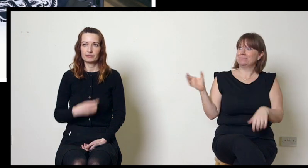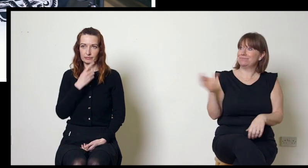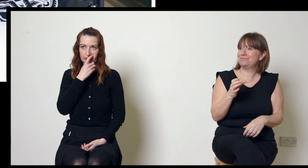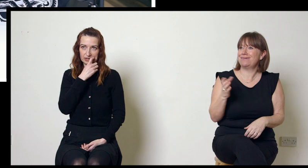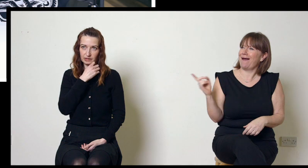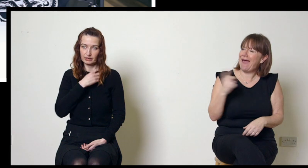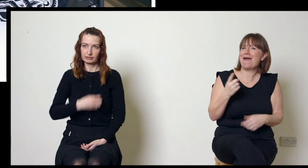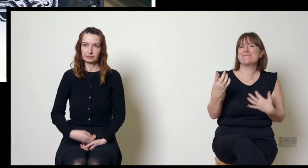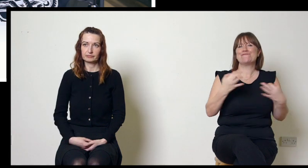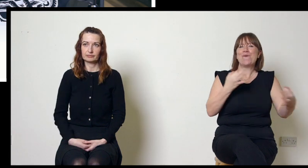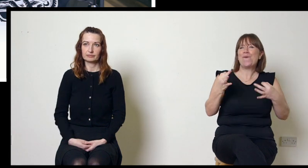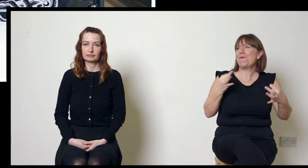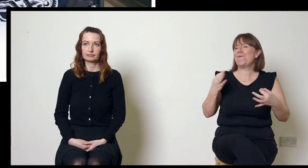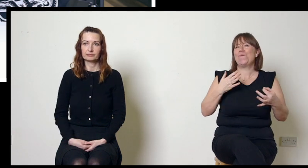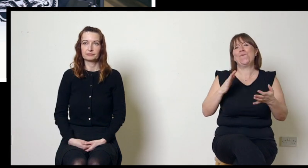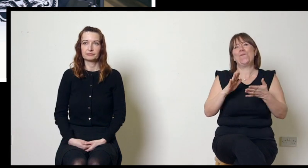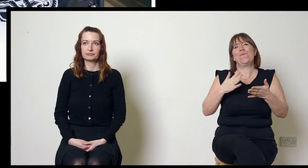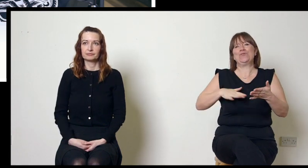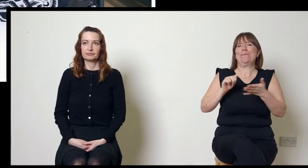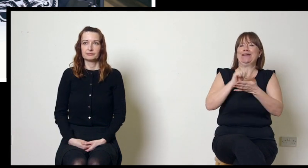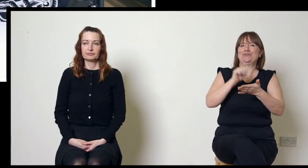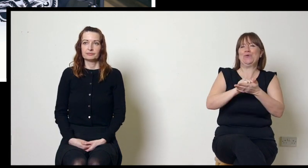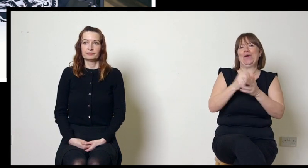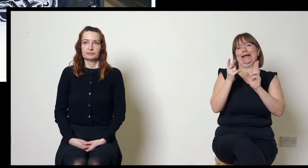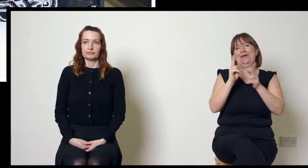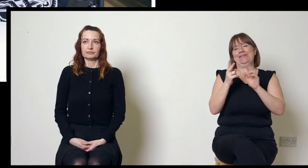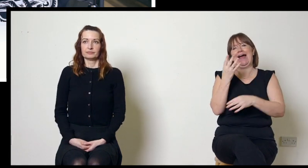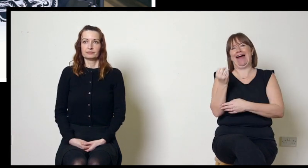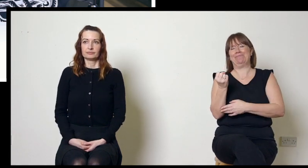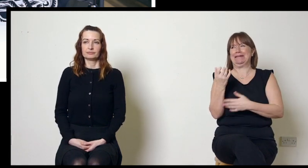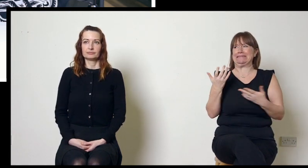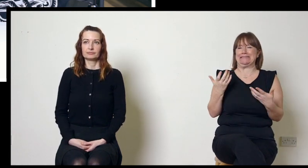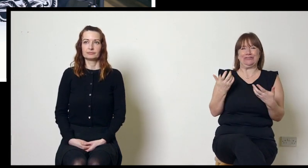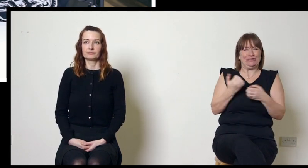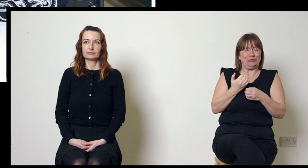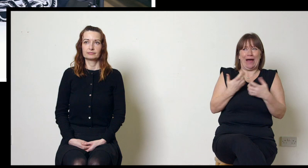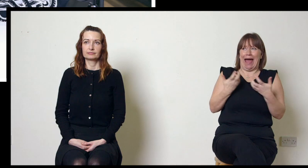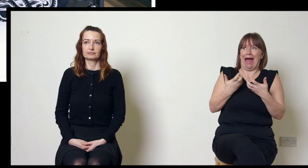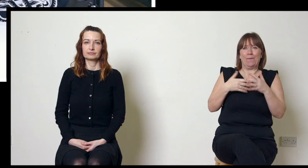and we really wants to make sure we had BSL interpretation on site. But it’s like how do we do that in the festival? So we kind of worked through that